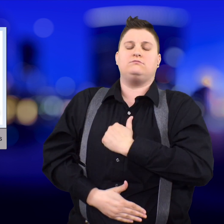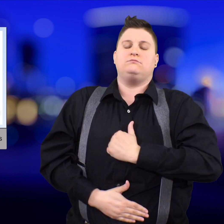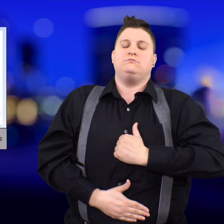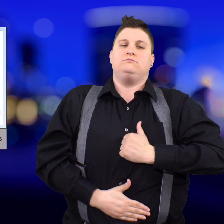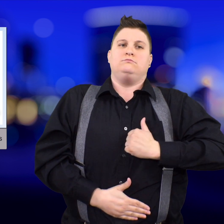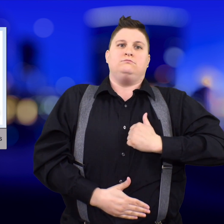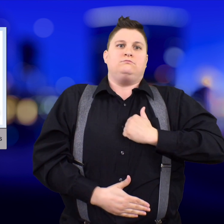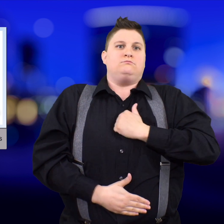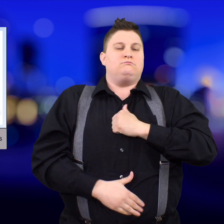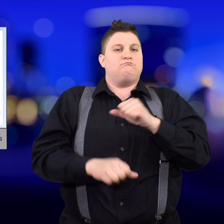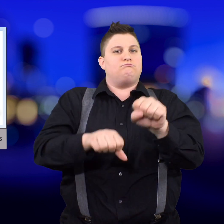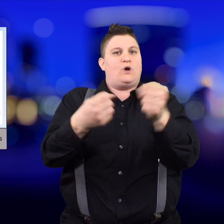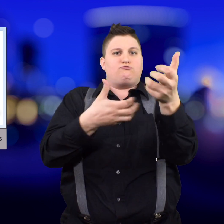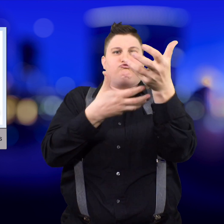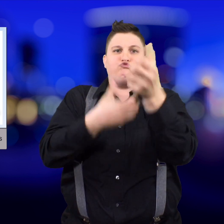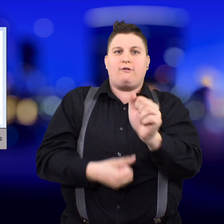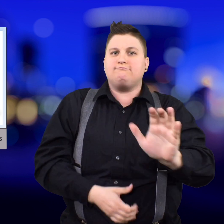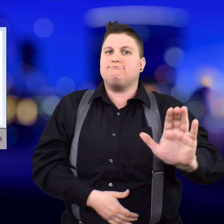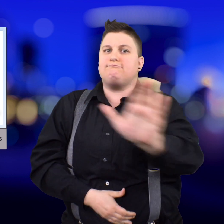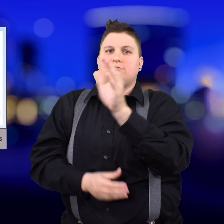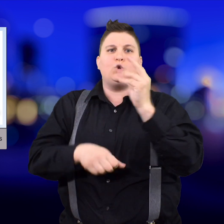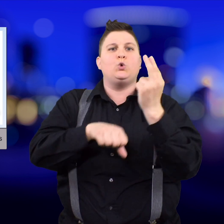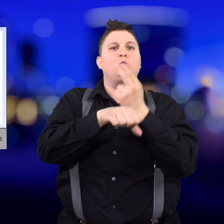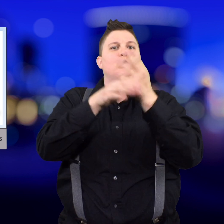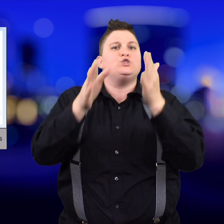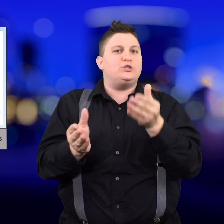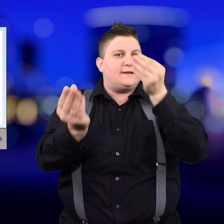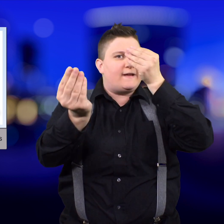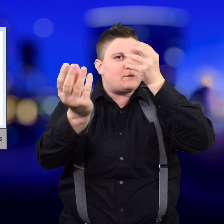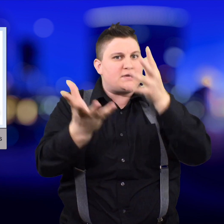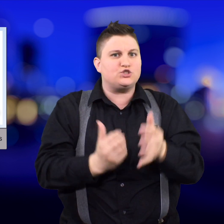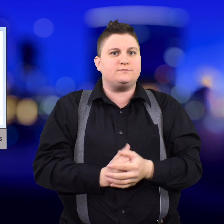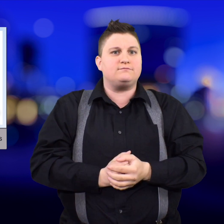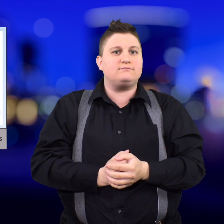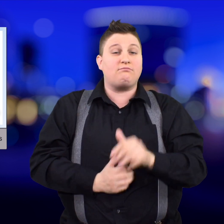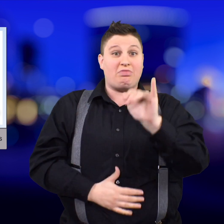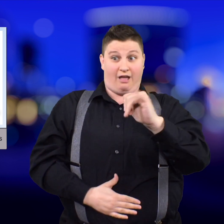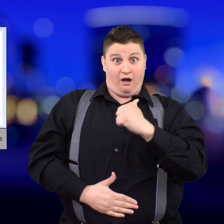apologize for what he calls a "breach of trust" with user information.